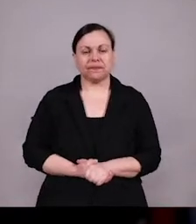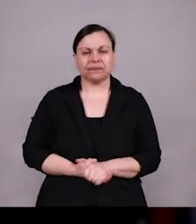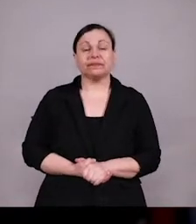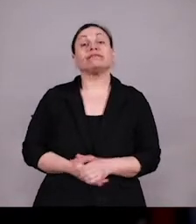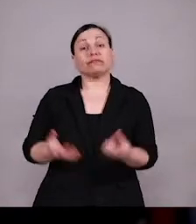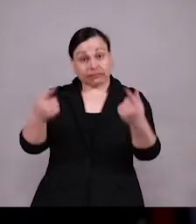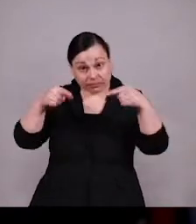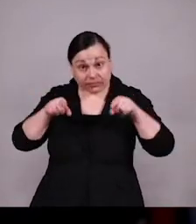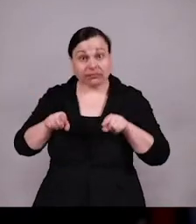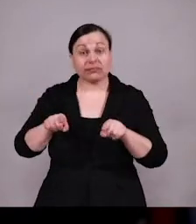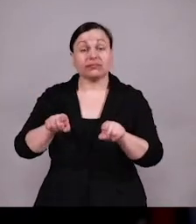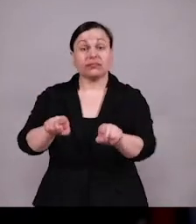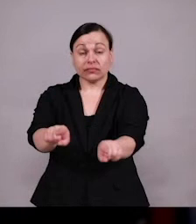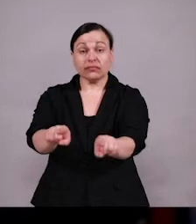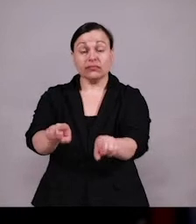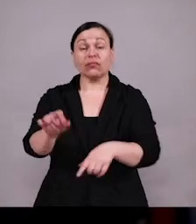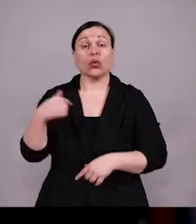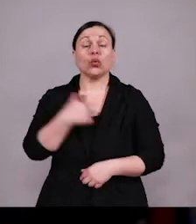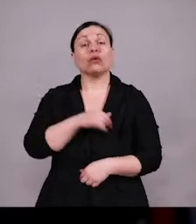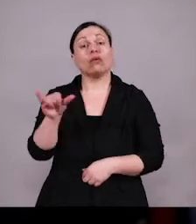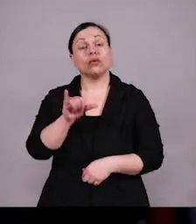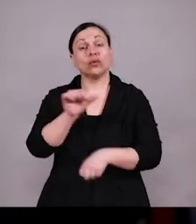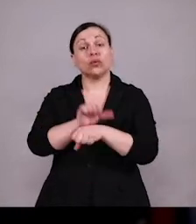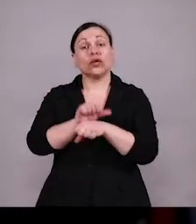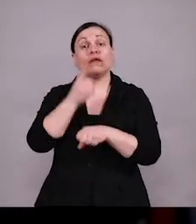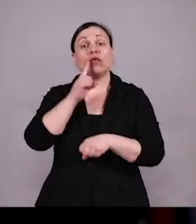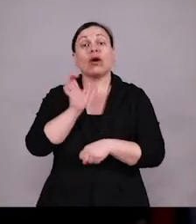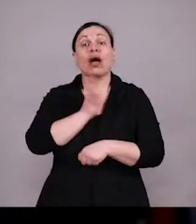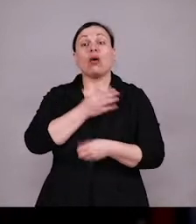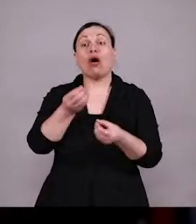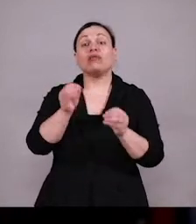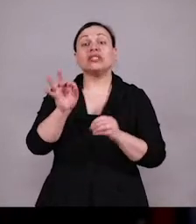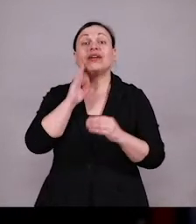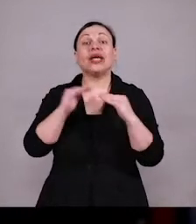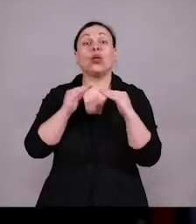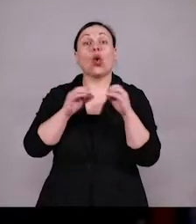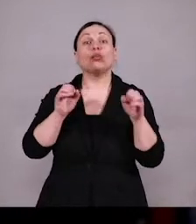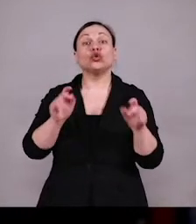Along these same lines, we're also working through our office of Equal Opportunity